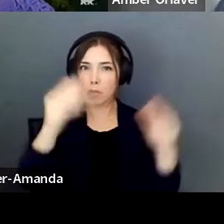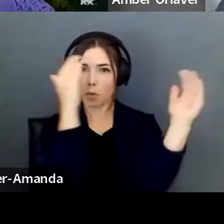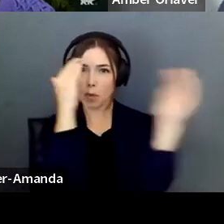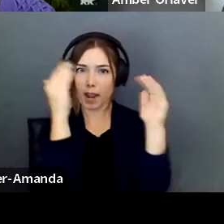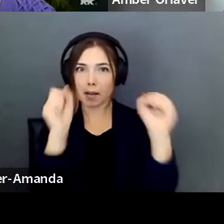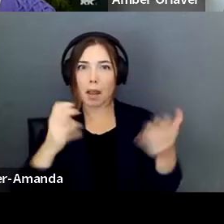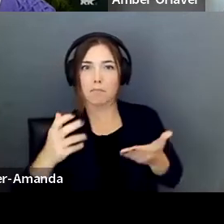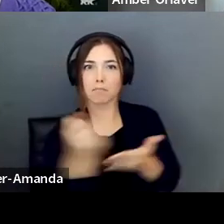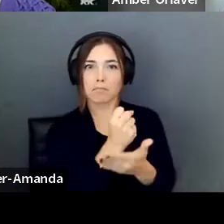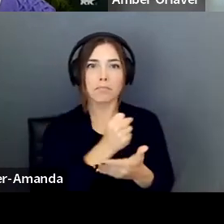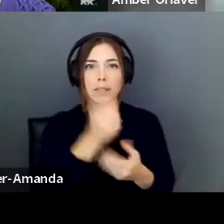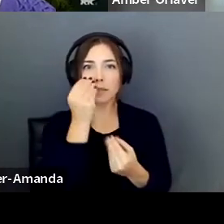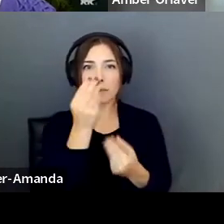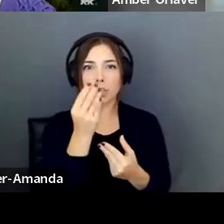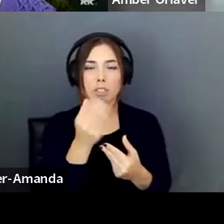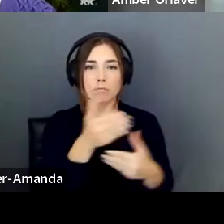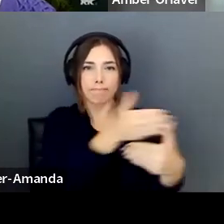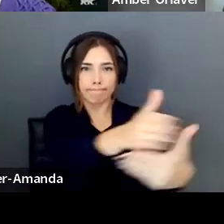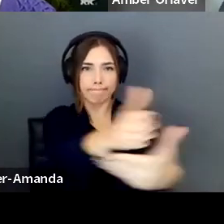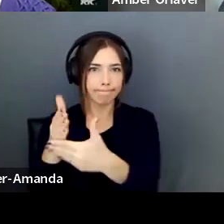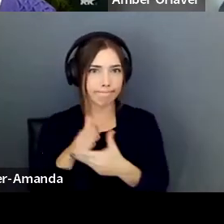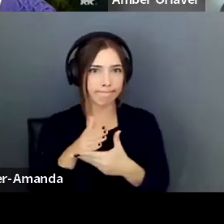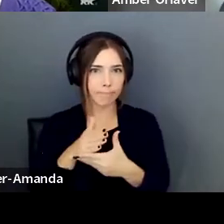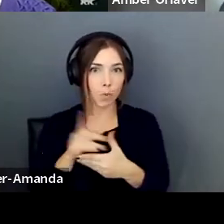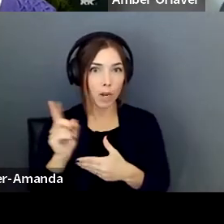types of settings where the rule is applicable.